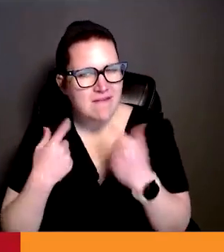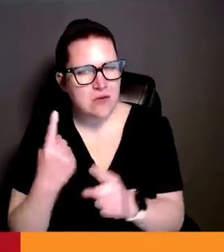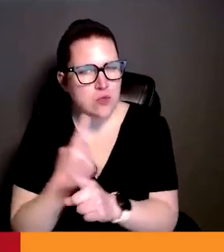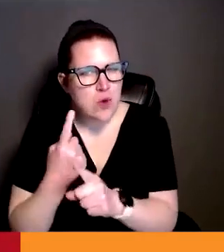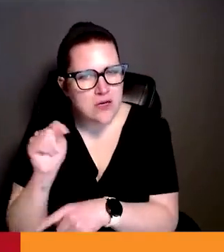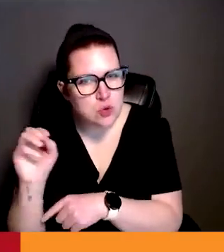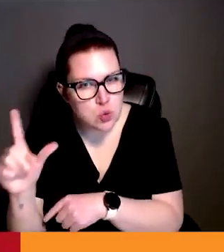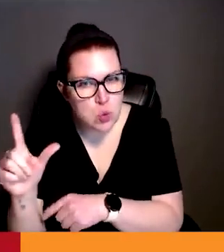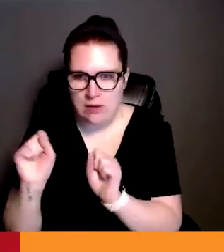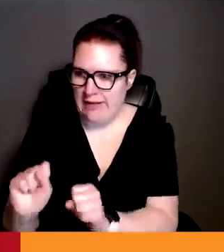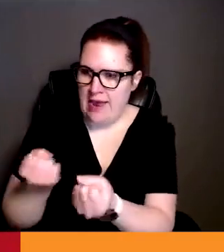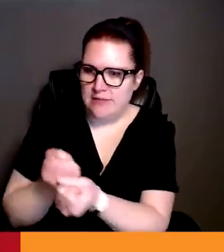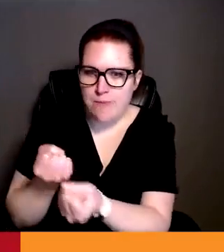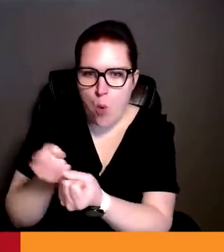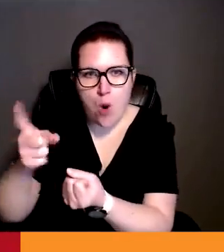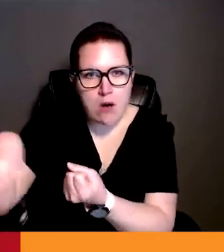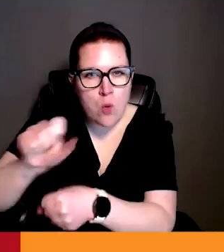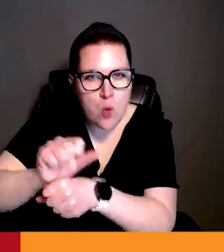and deploy that workforce in care delivery.